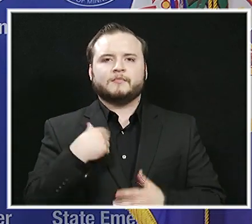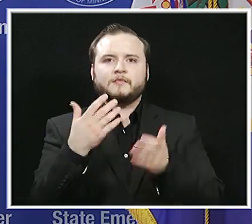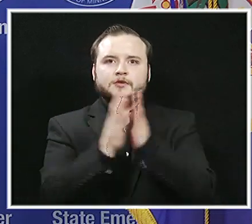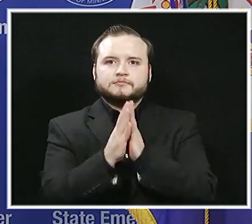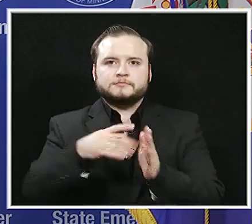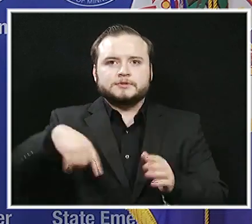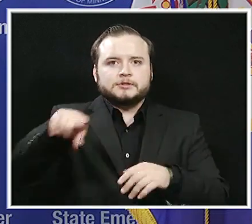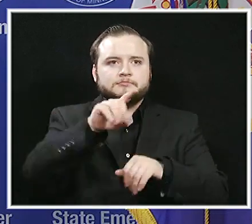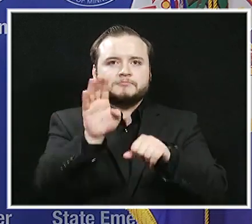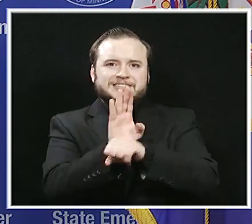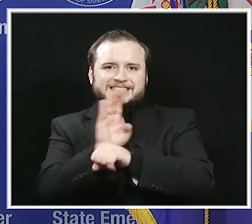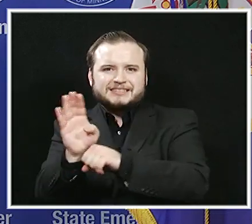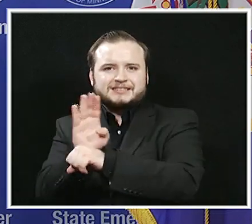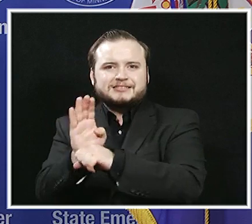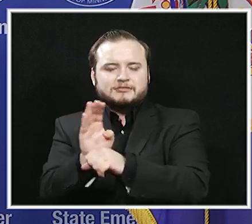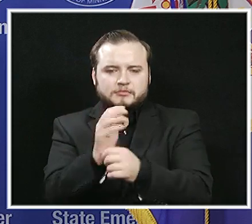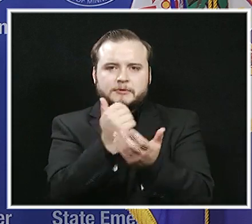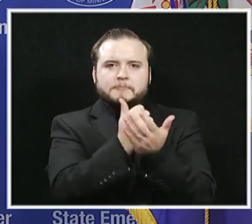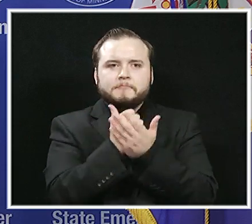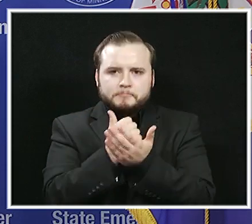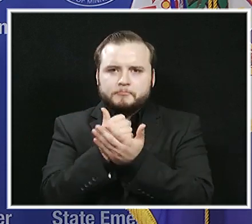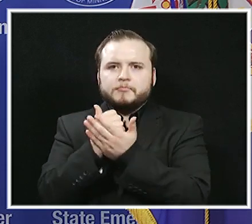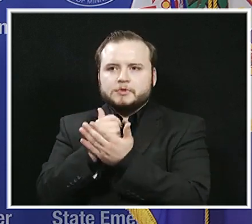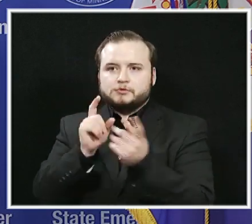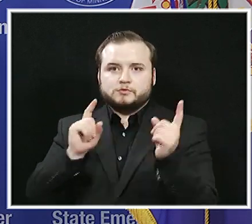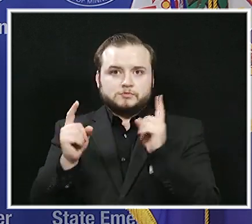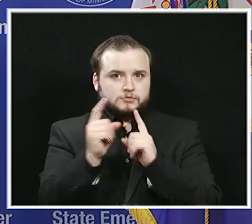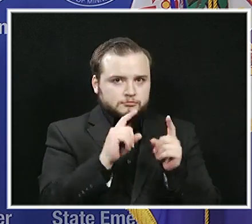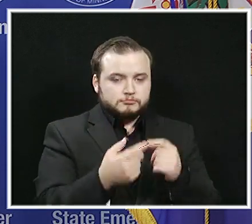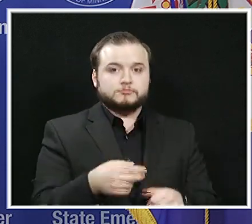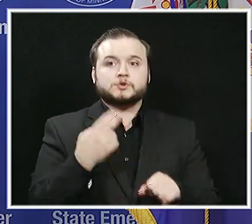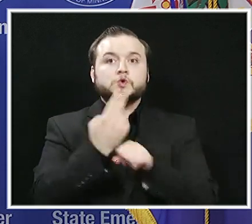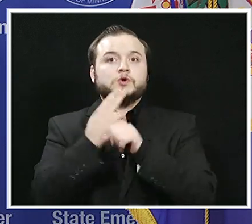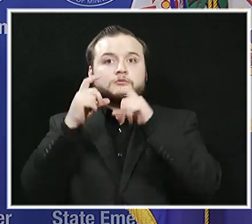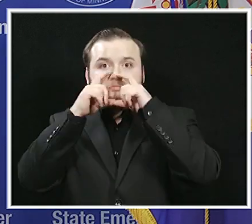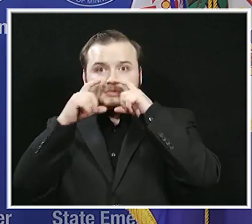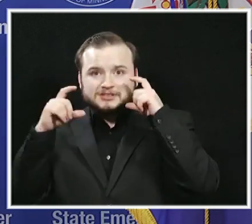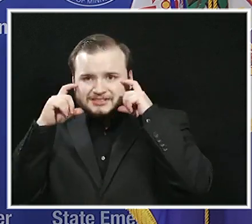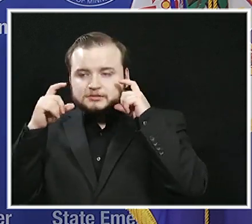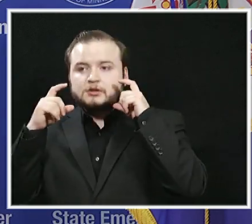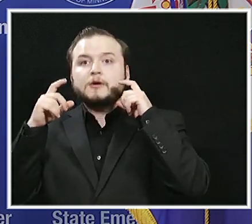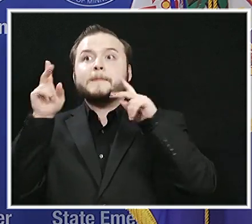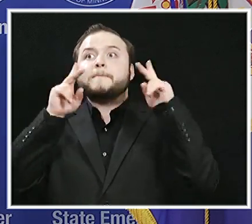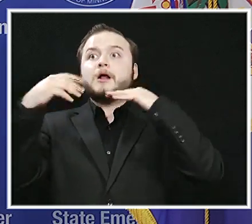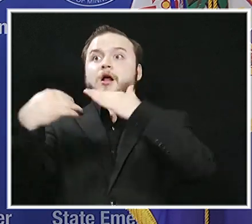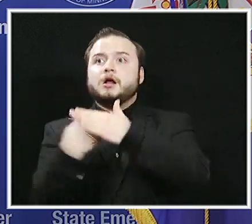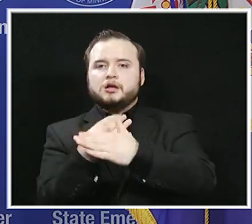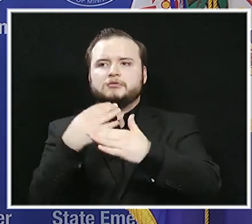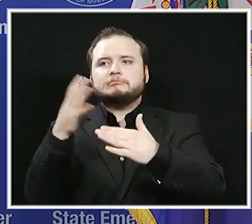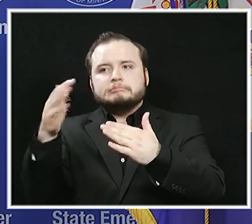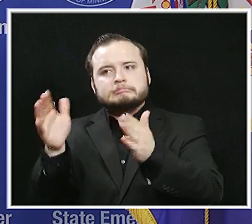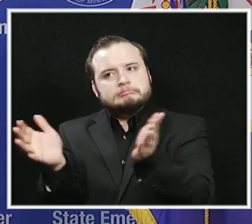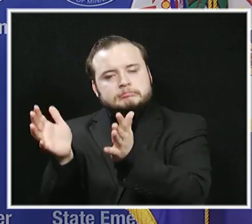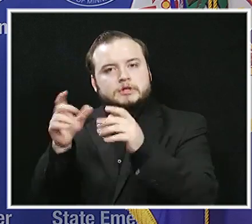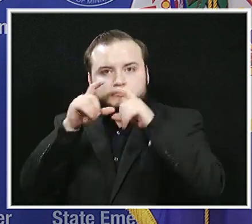I'm asking you to help these businesses by doing the things like social distancing and masks when they open